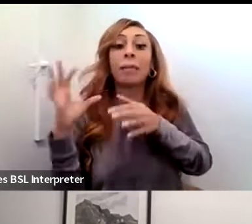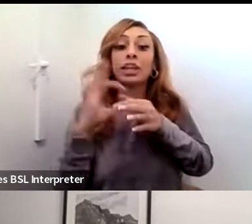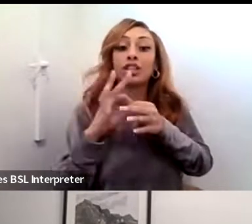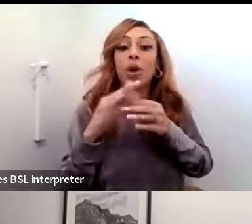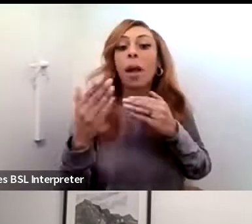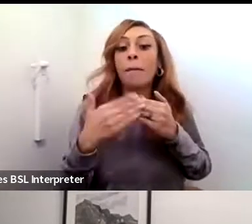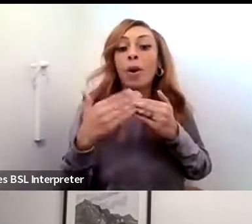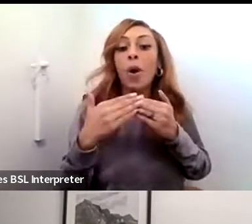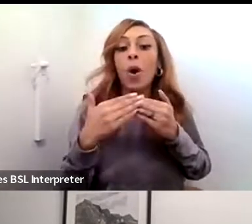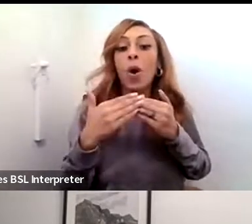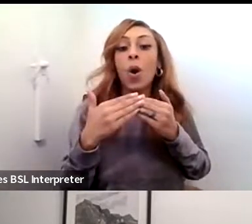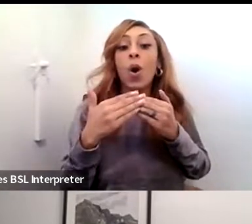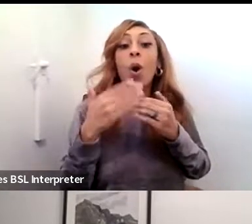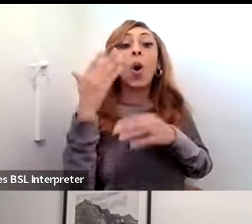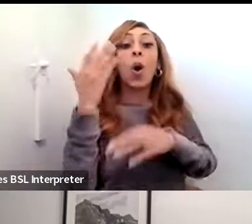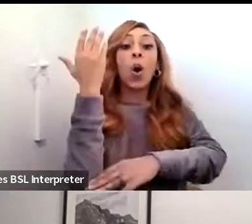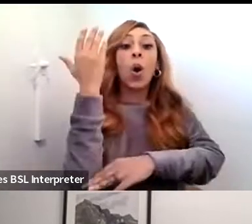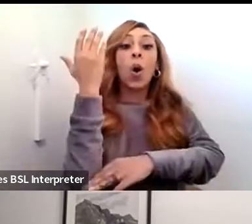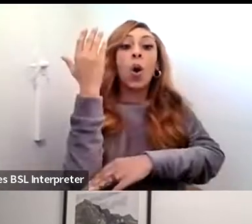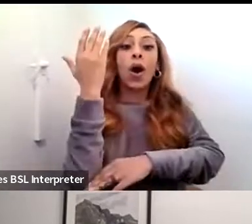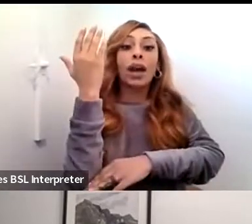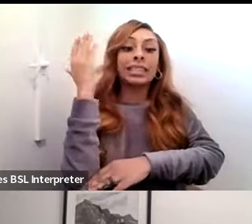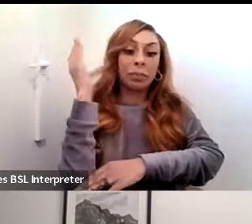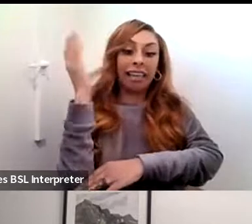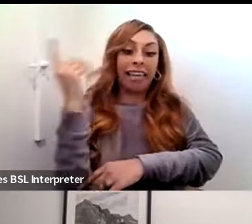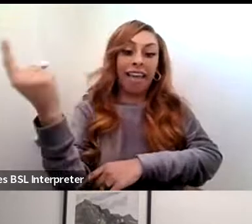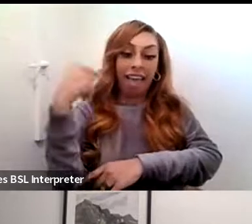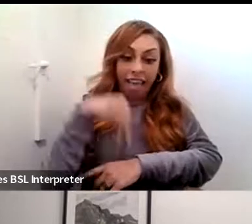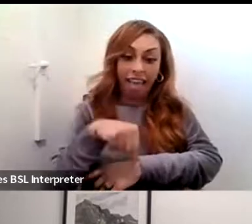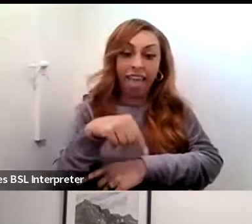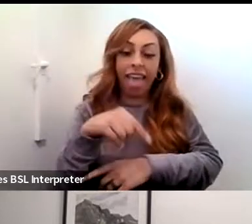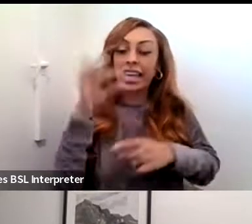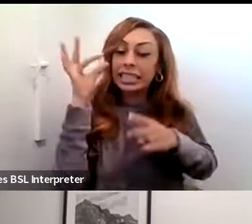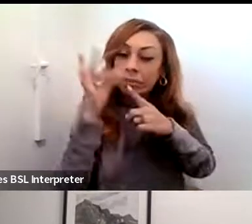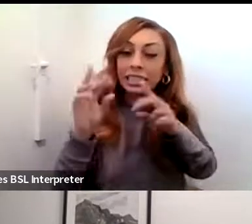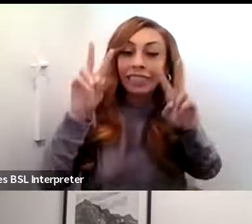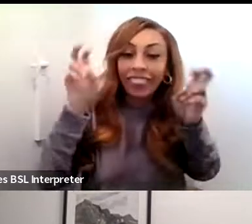in exploring further some of these themes, looking specifically at approaches to hybridity,